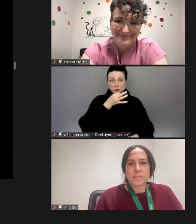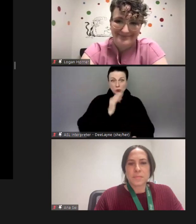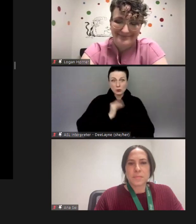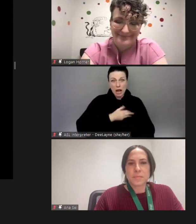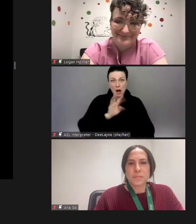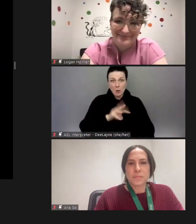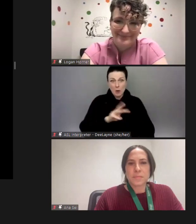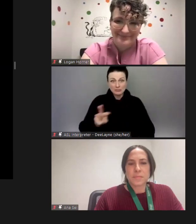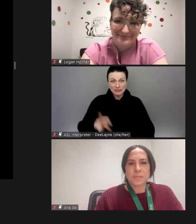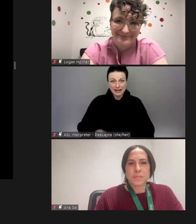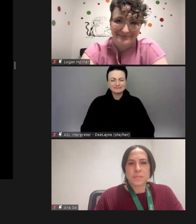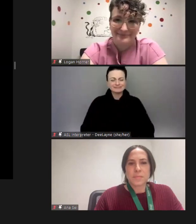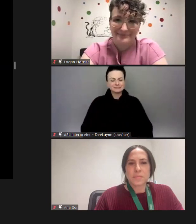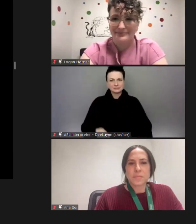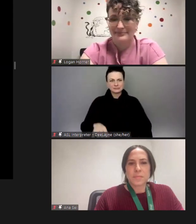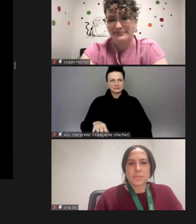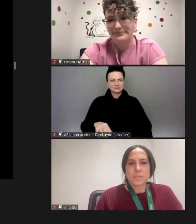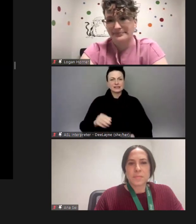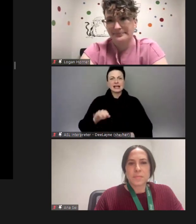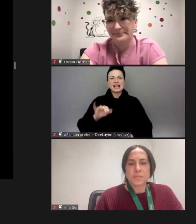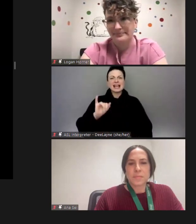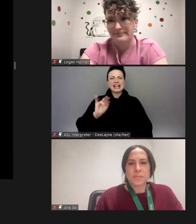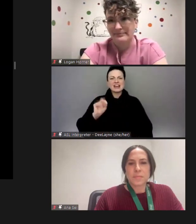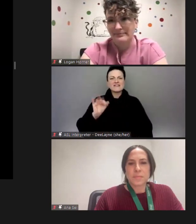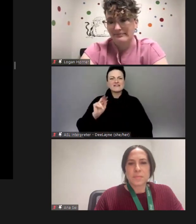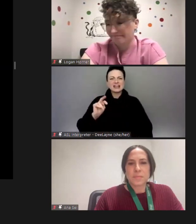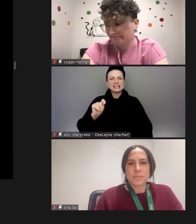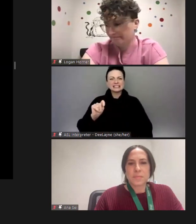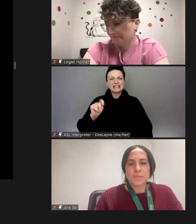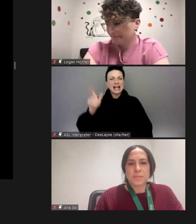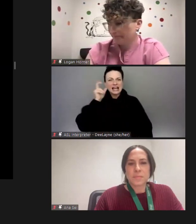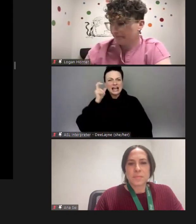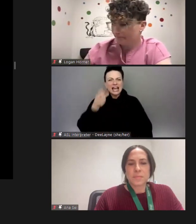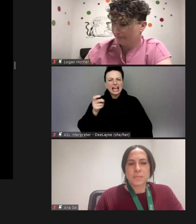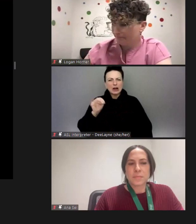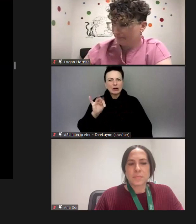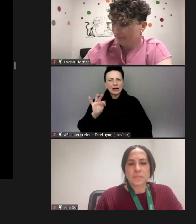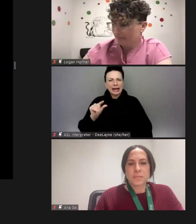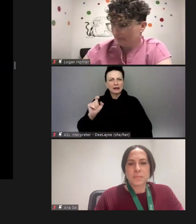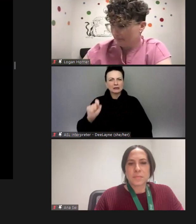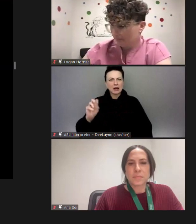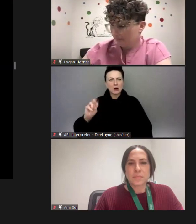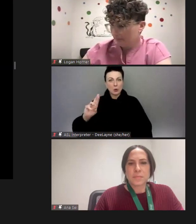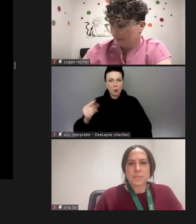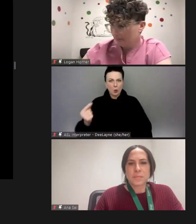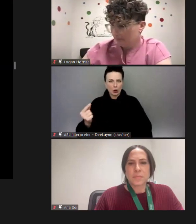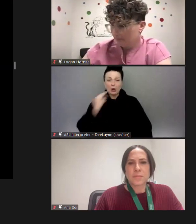which is is infant hearing. org in the